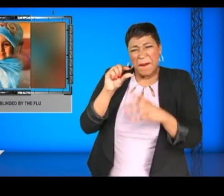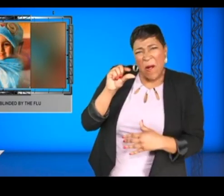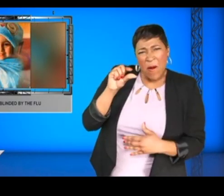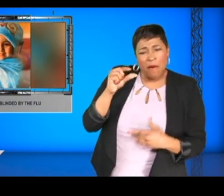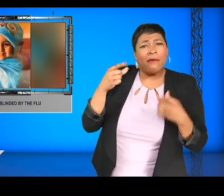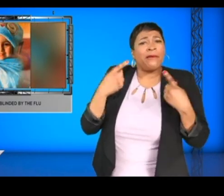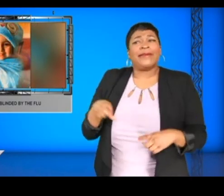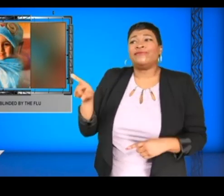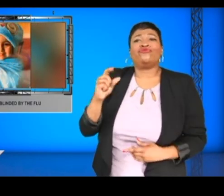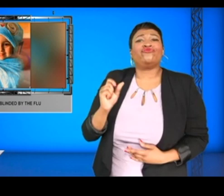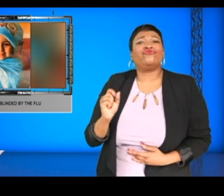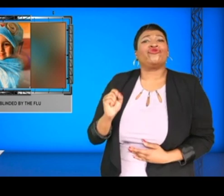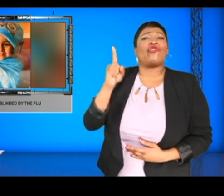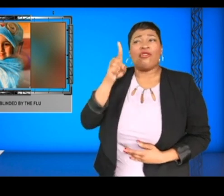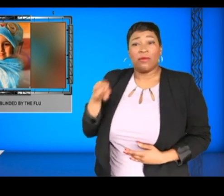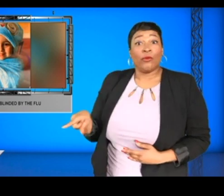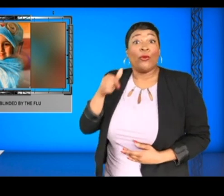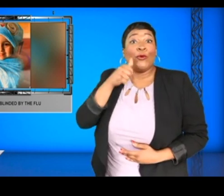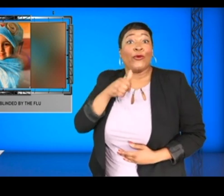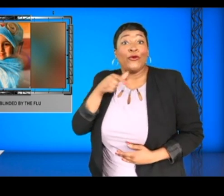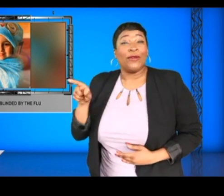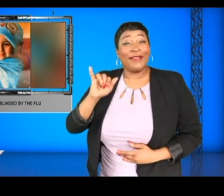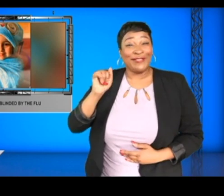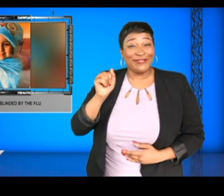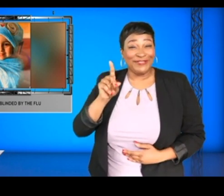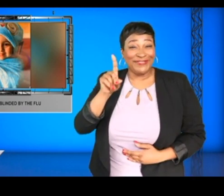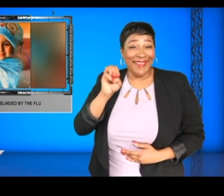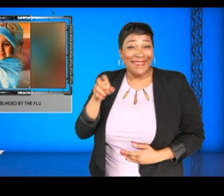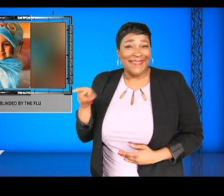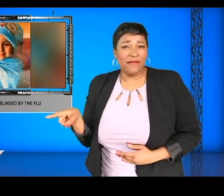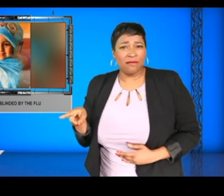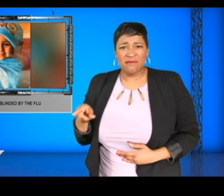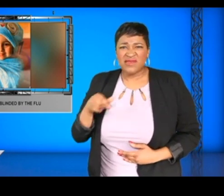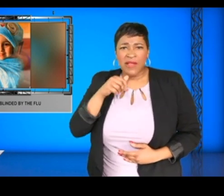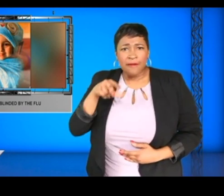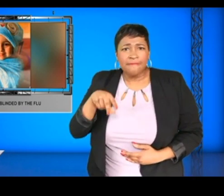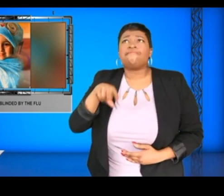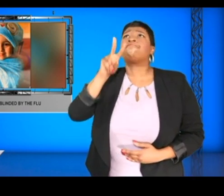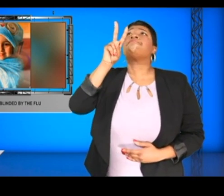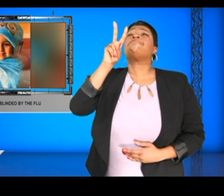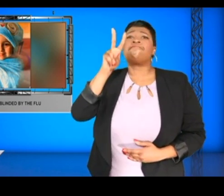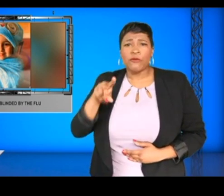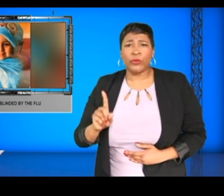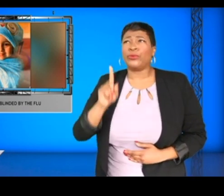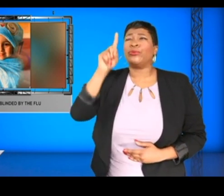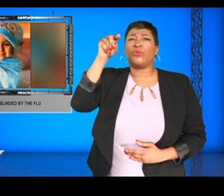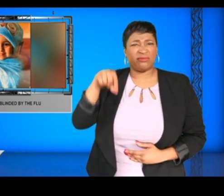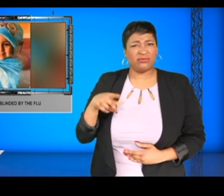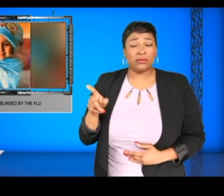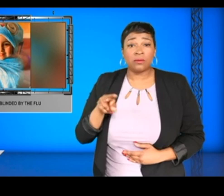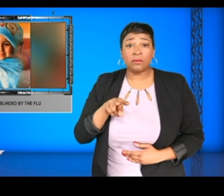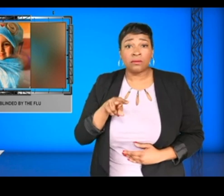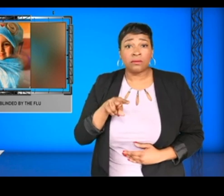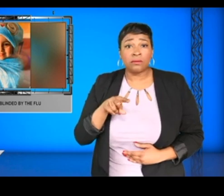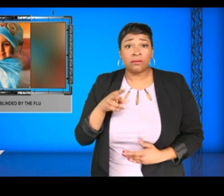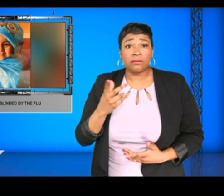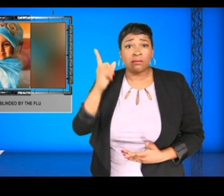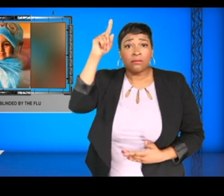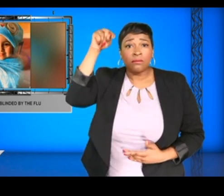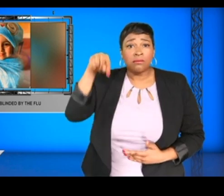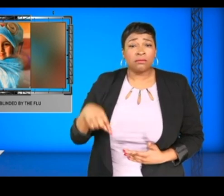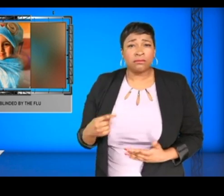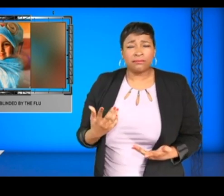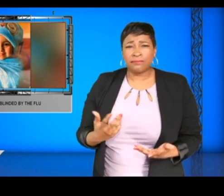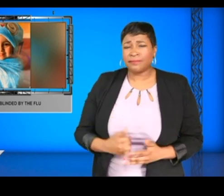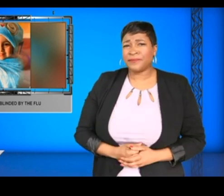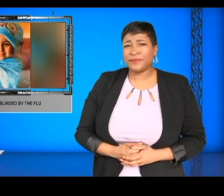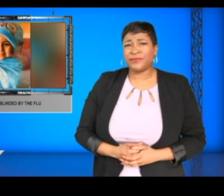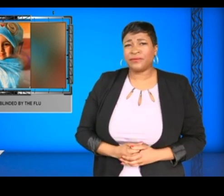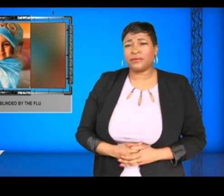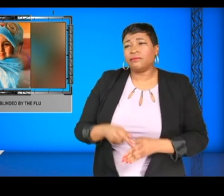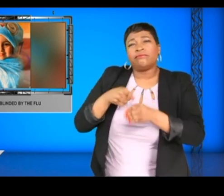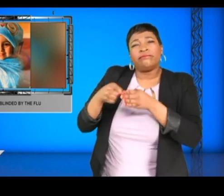When they threw a little ball, Jade didn't watch it as it went up in the air.